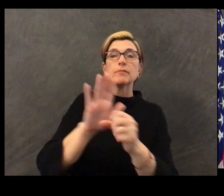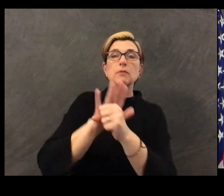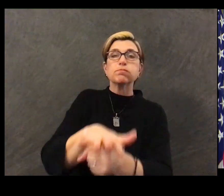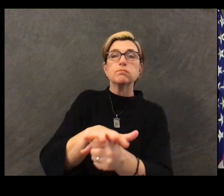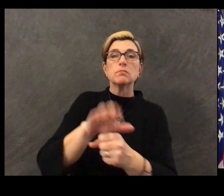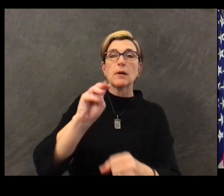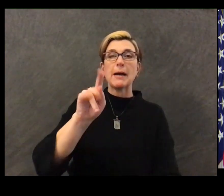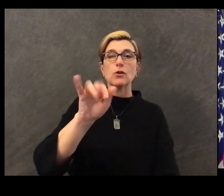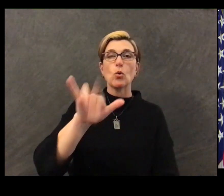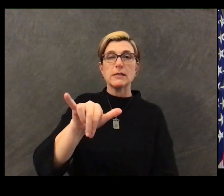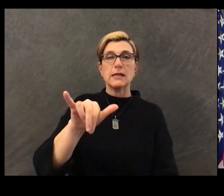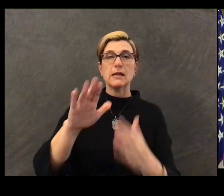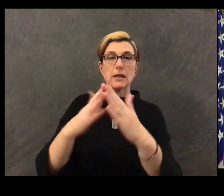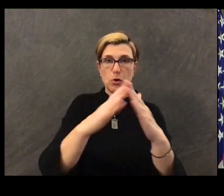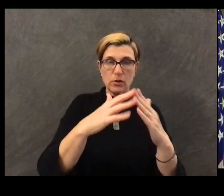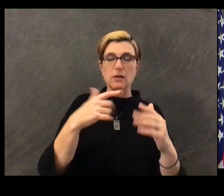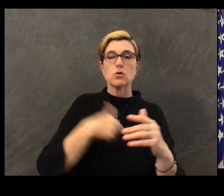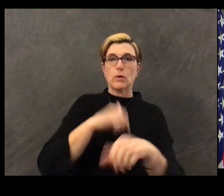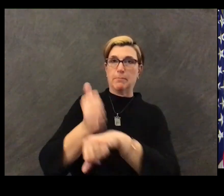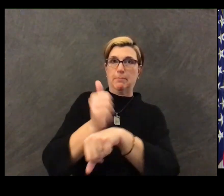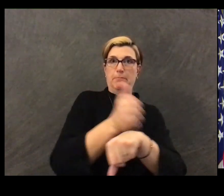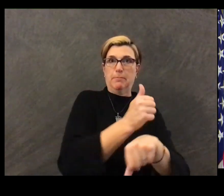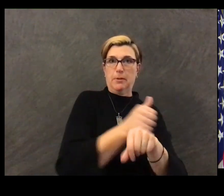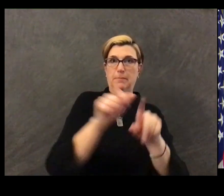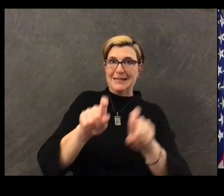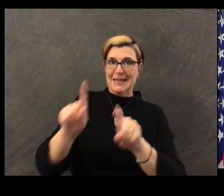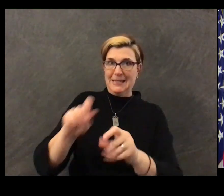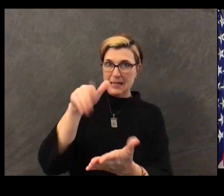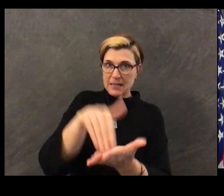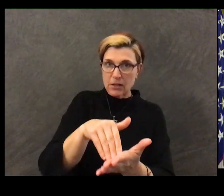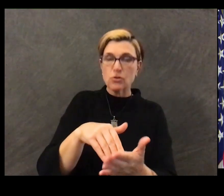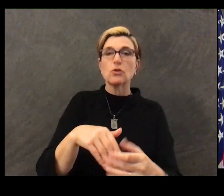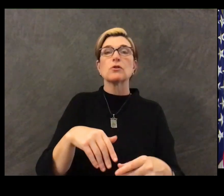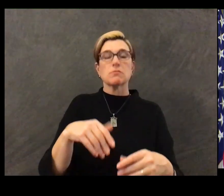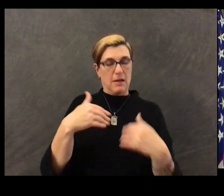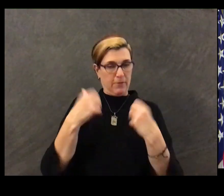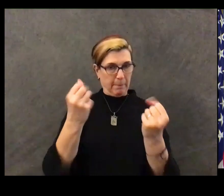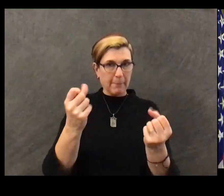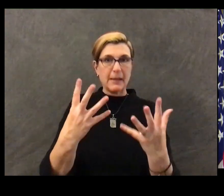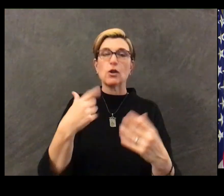to launch dozens more in the next three weeks where we're coming up with testing